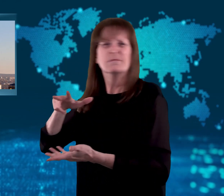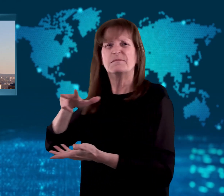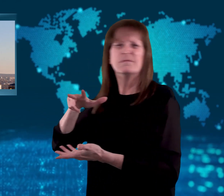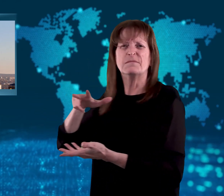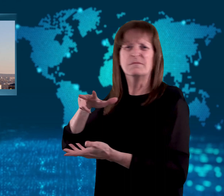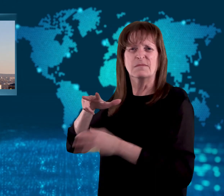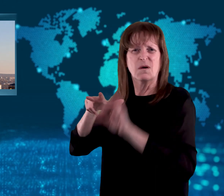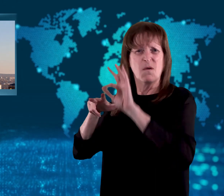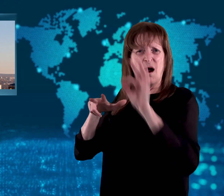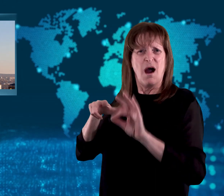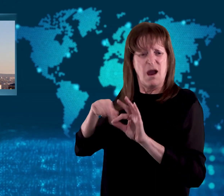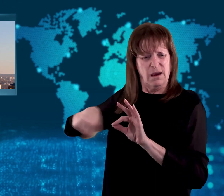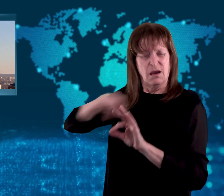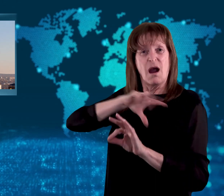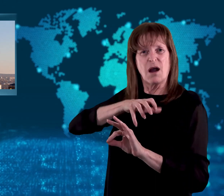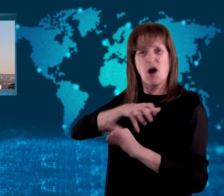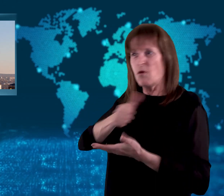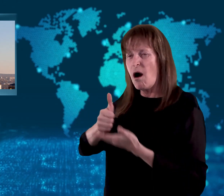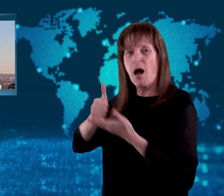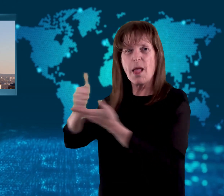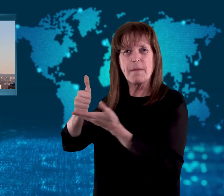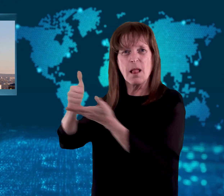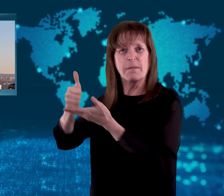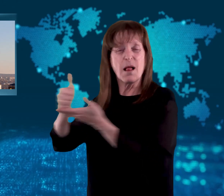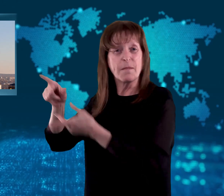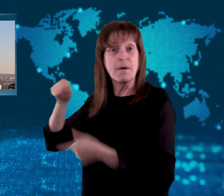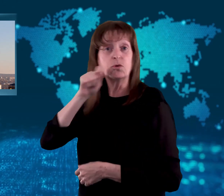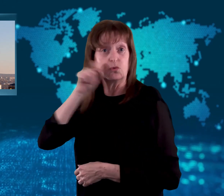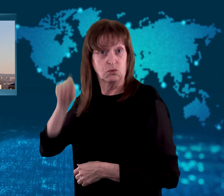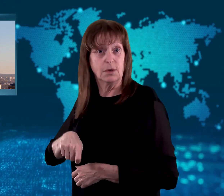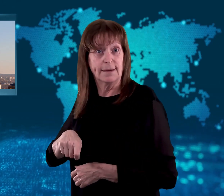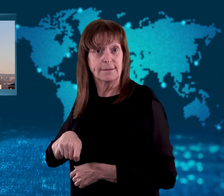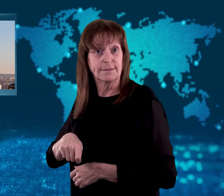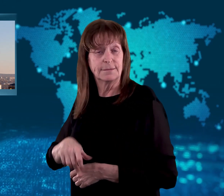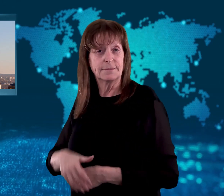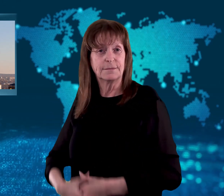countries assist Ukraine.